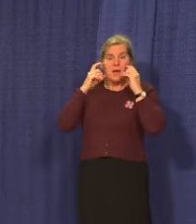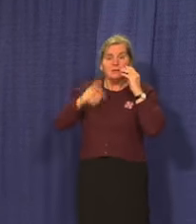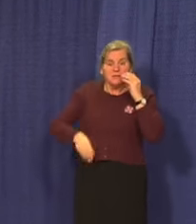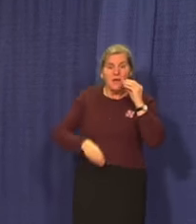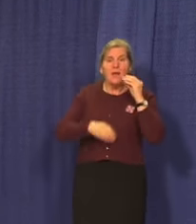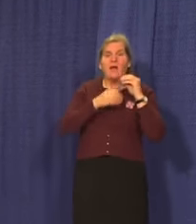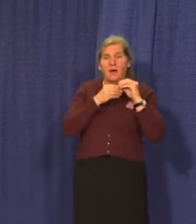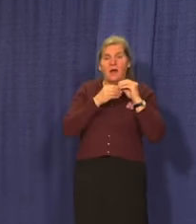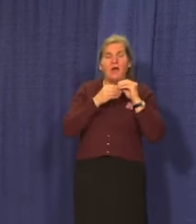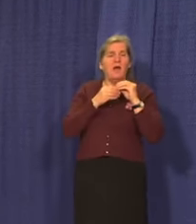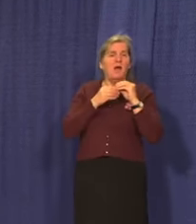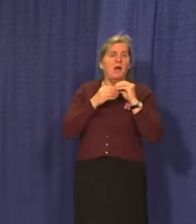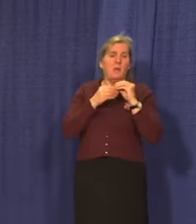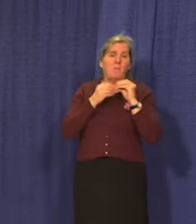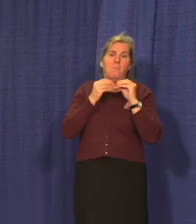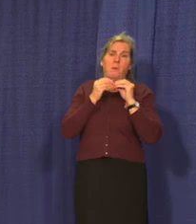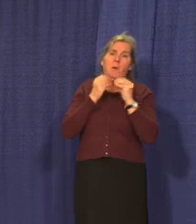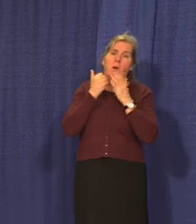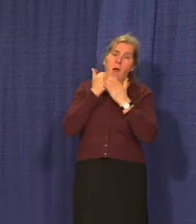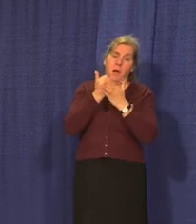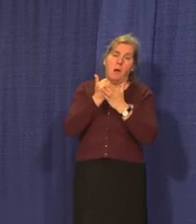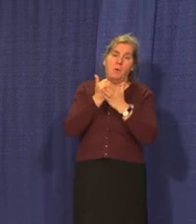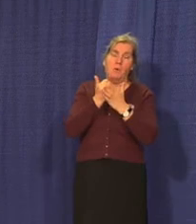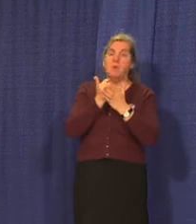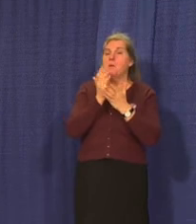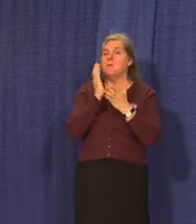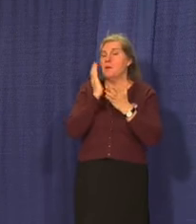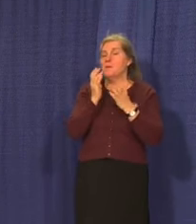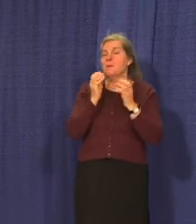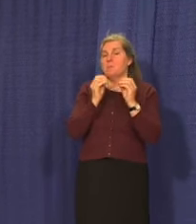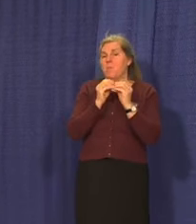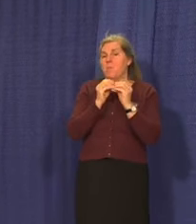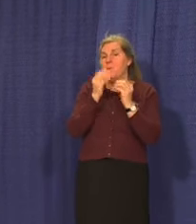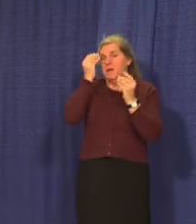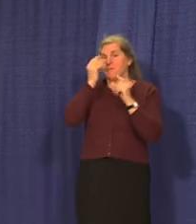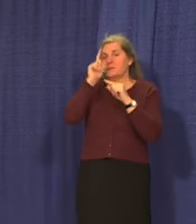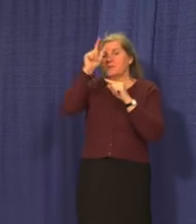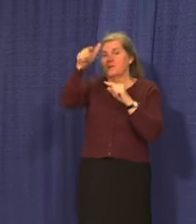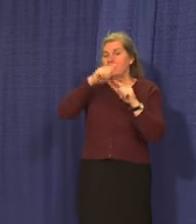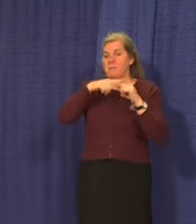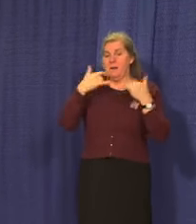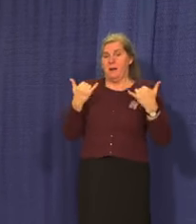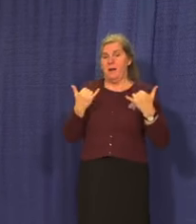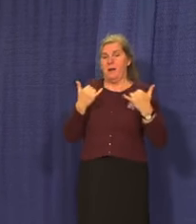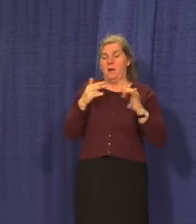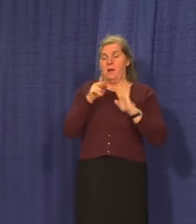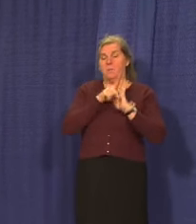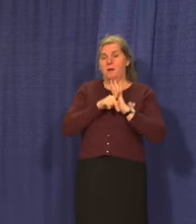WILL MOST LIKELY BE NEWS TO FOLLOW ON THAT. WE ARE NOT MAKING ANY RECOMMENDATIONS OR POLICIES AT